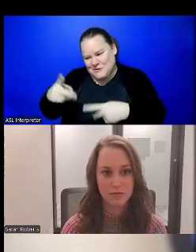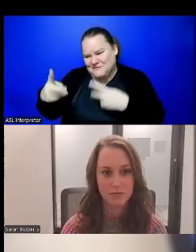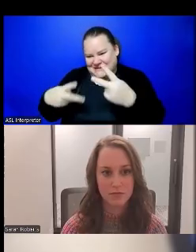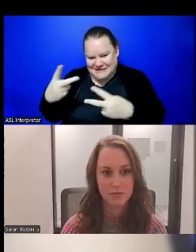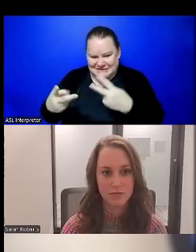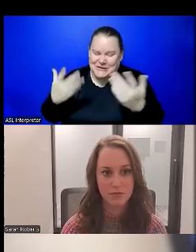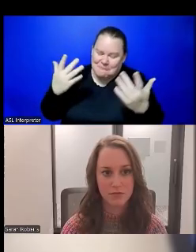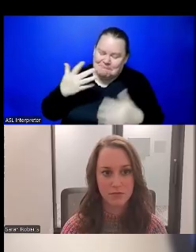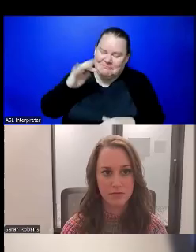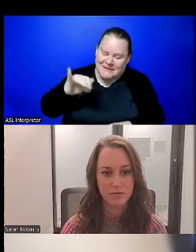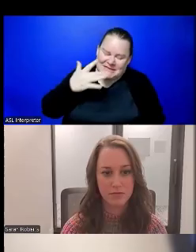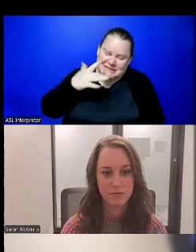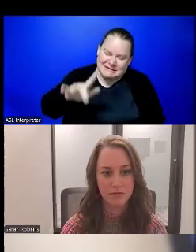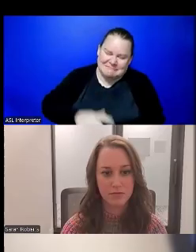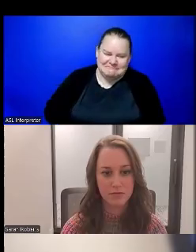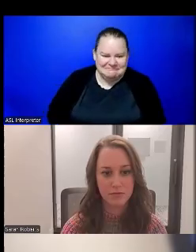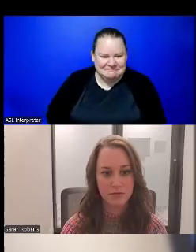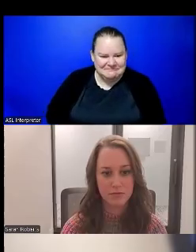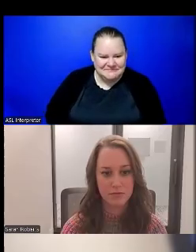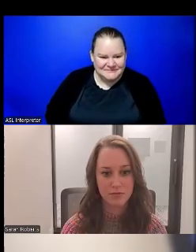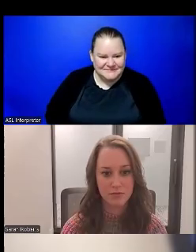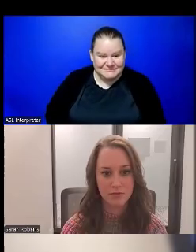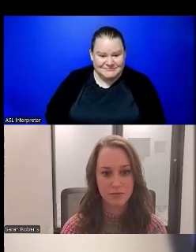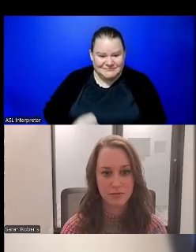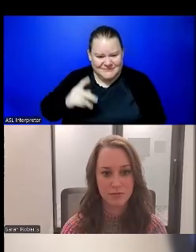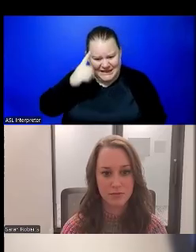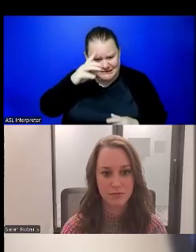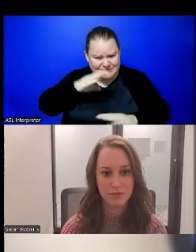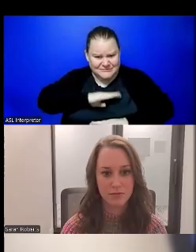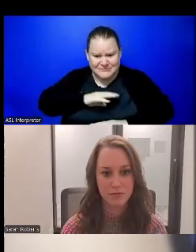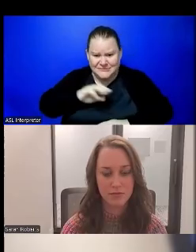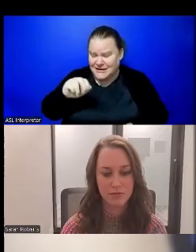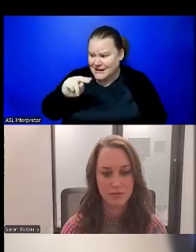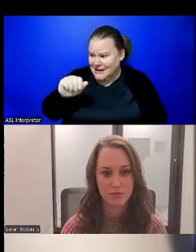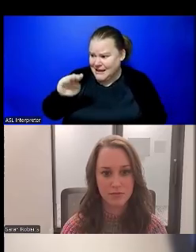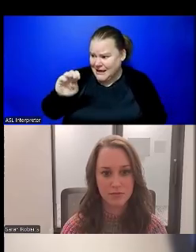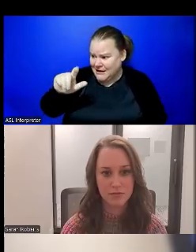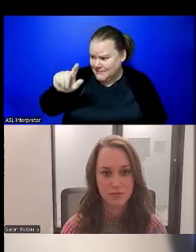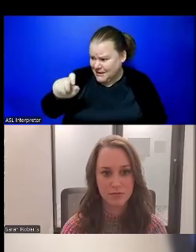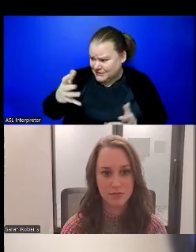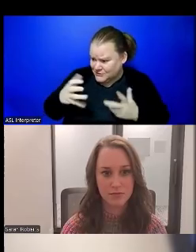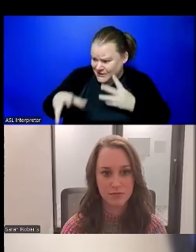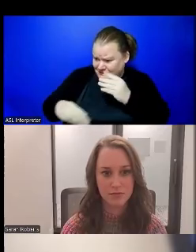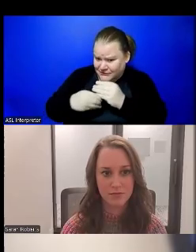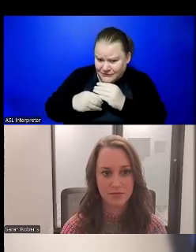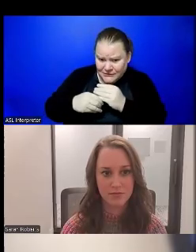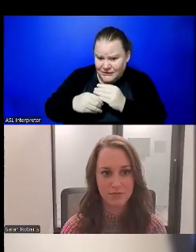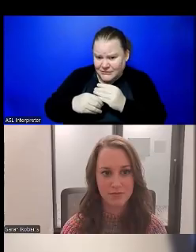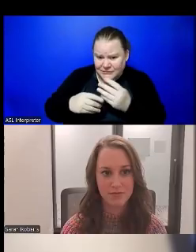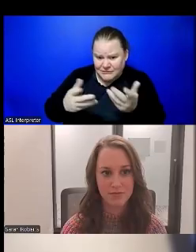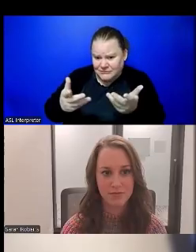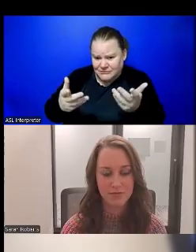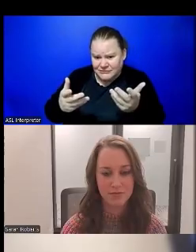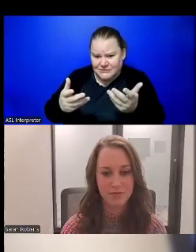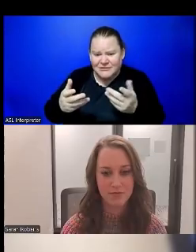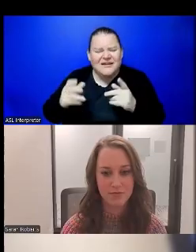there. All right, I think that's what I had, Annabelle, if you had anything else on that one, or you can kind of take more of this slide. Annabelle Wilcox: Yeah, I could talk a little bit more about our